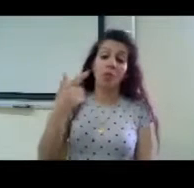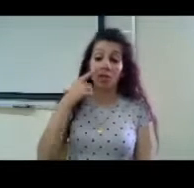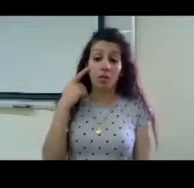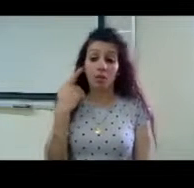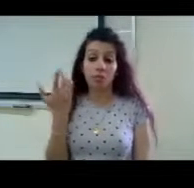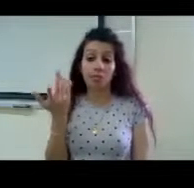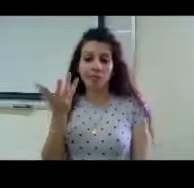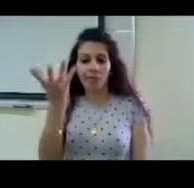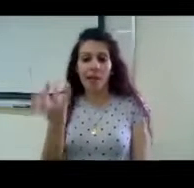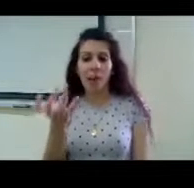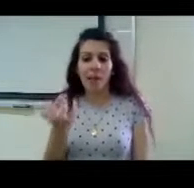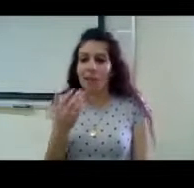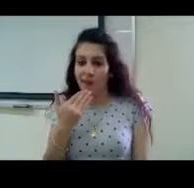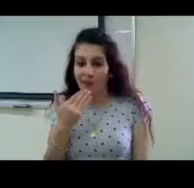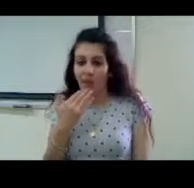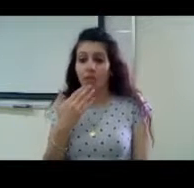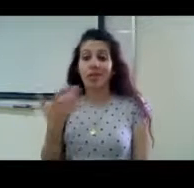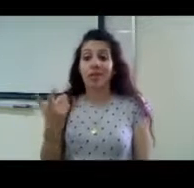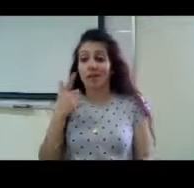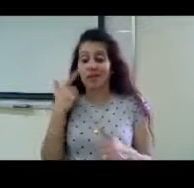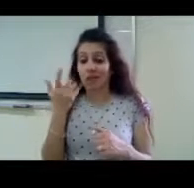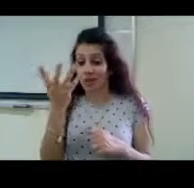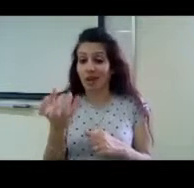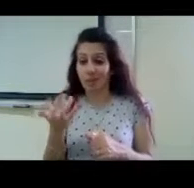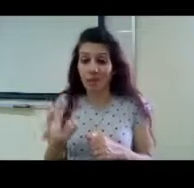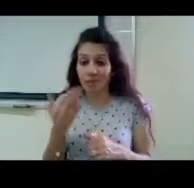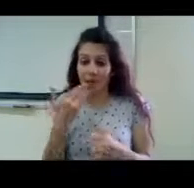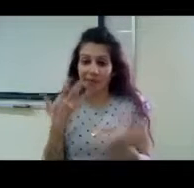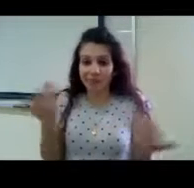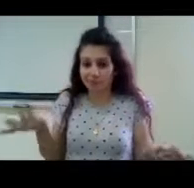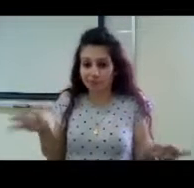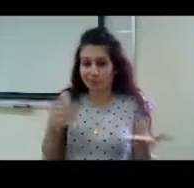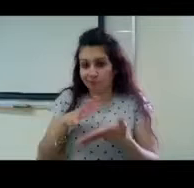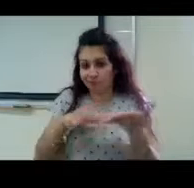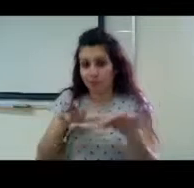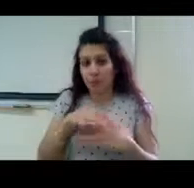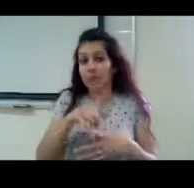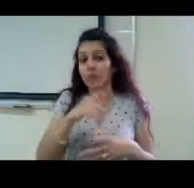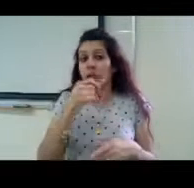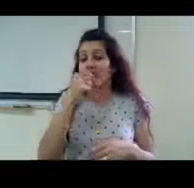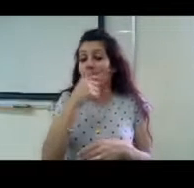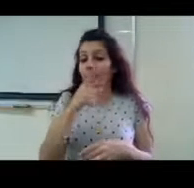offline it's designed to run on low cost and legacy hardware because Calibri is